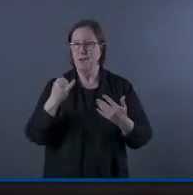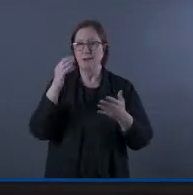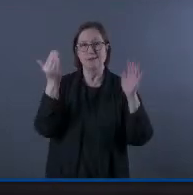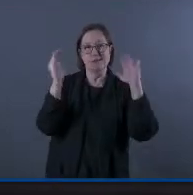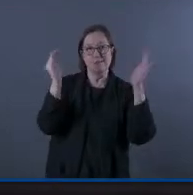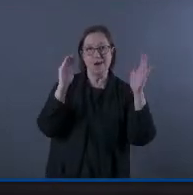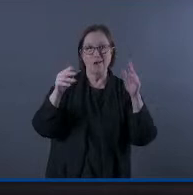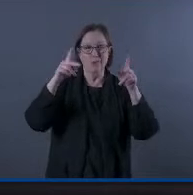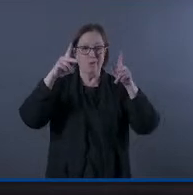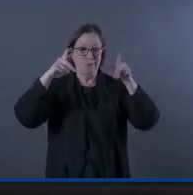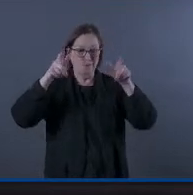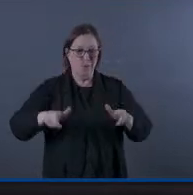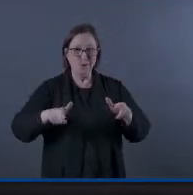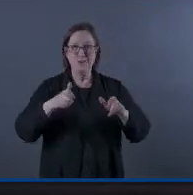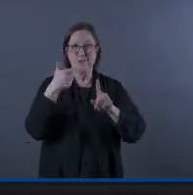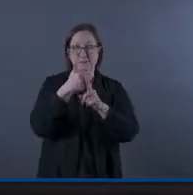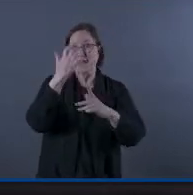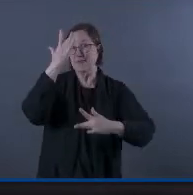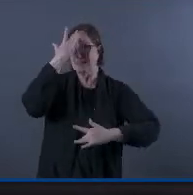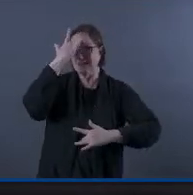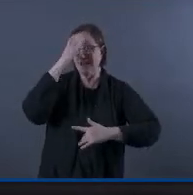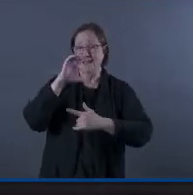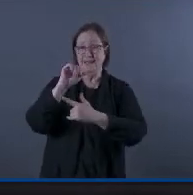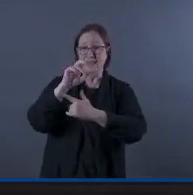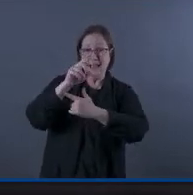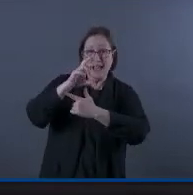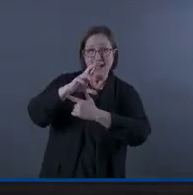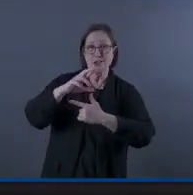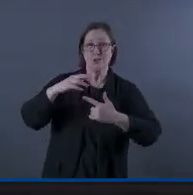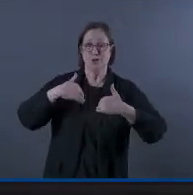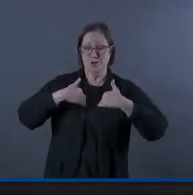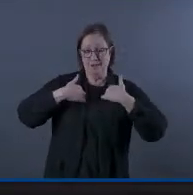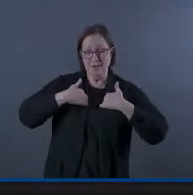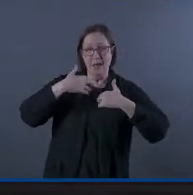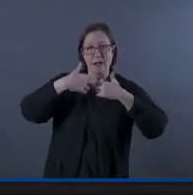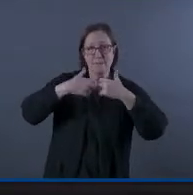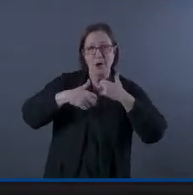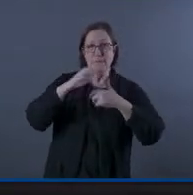but that's the kinds of decisions that our state is kind of being faced with making right now.